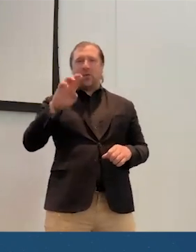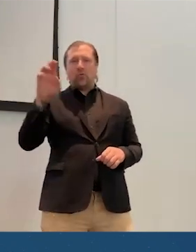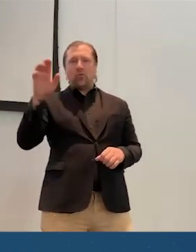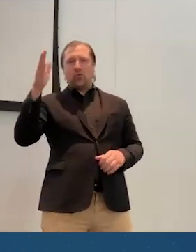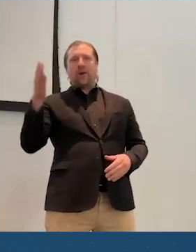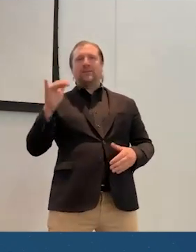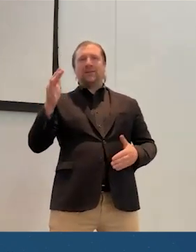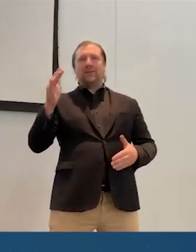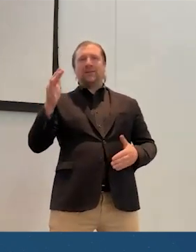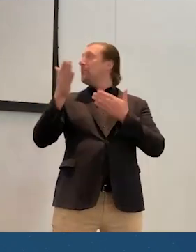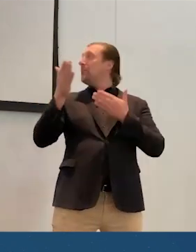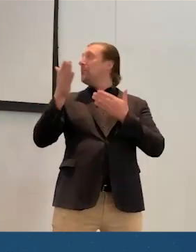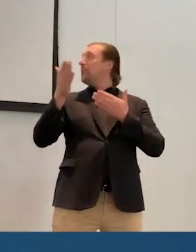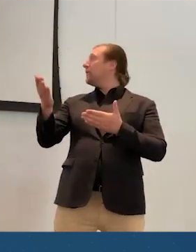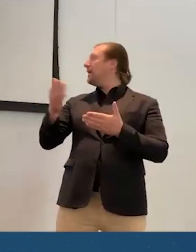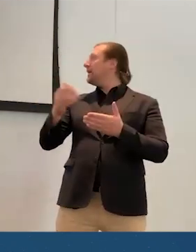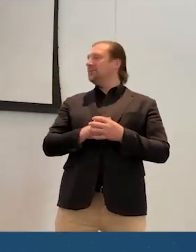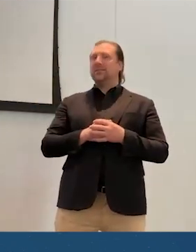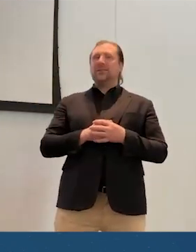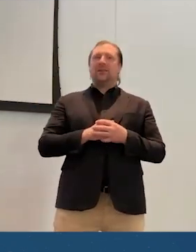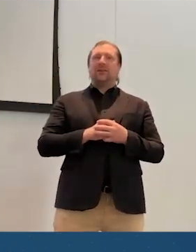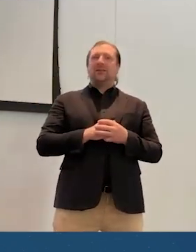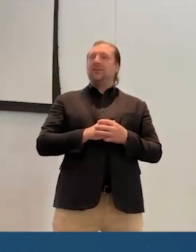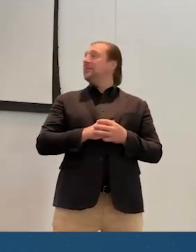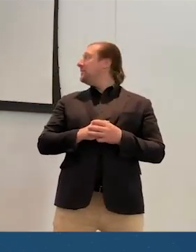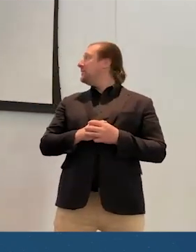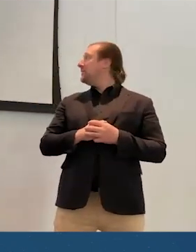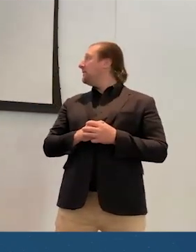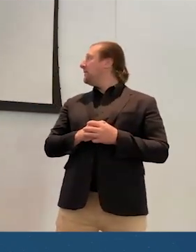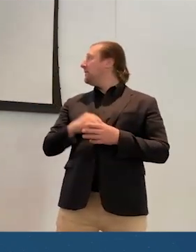text-processing service to assess the polarity